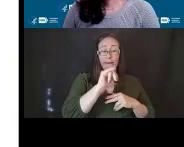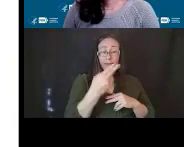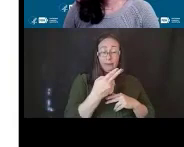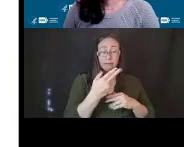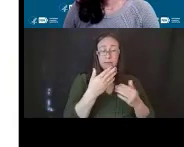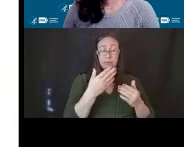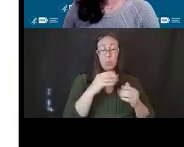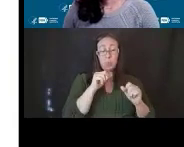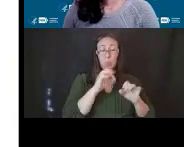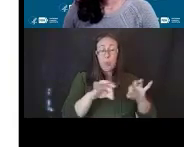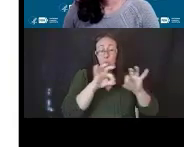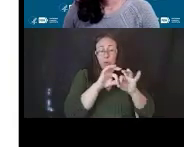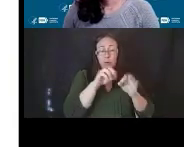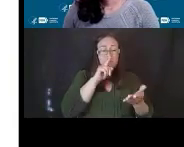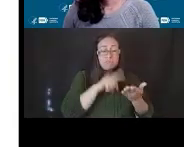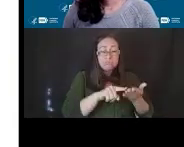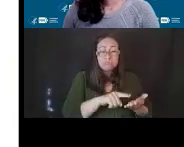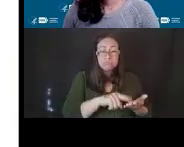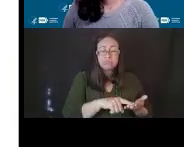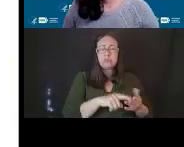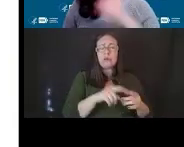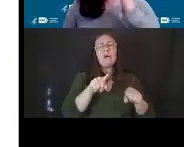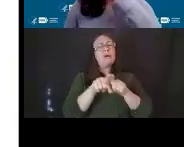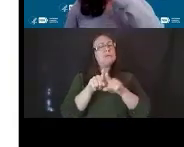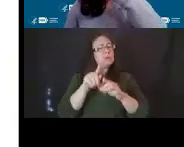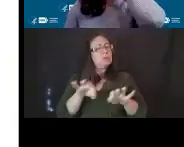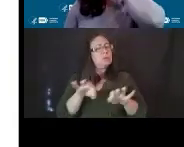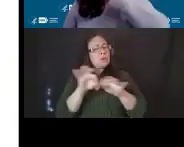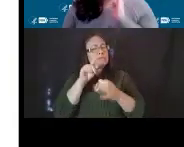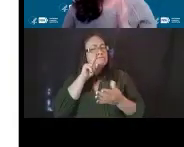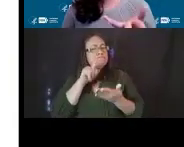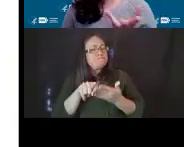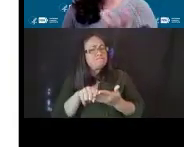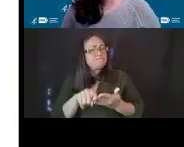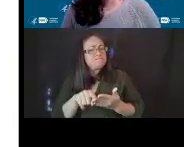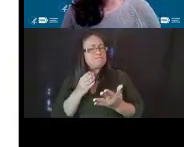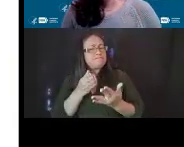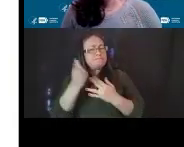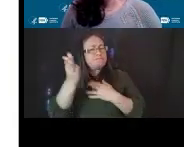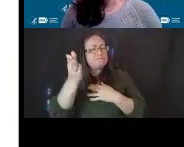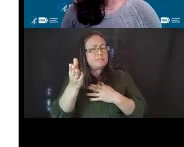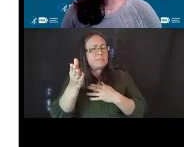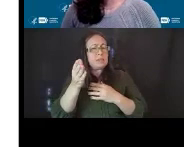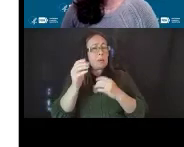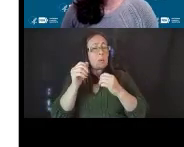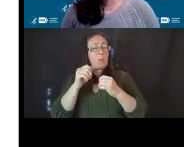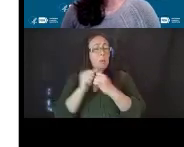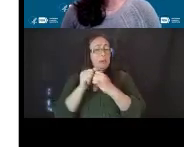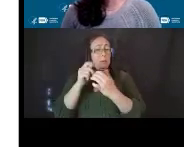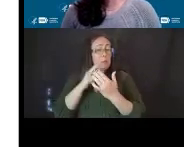and so it's important to not be having your mentors continuously